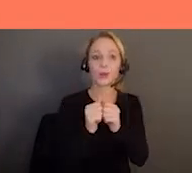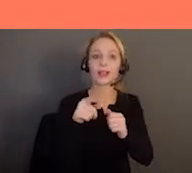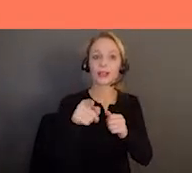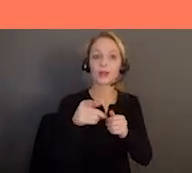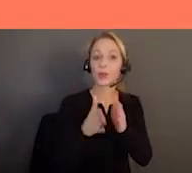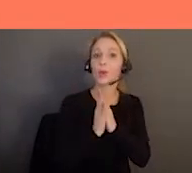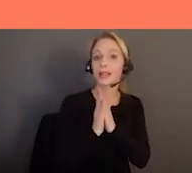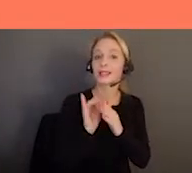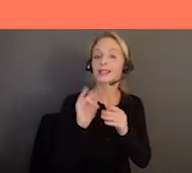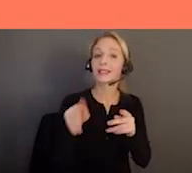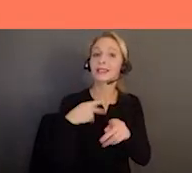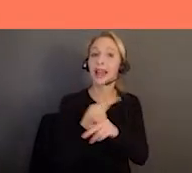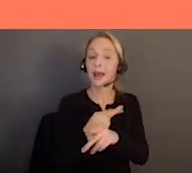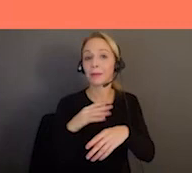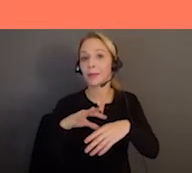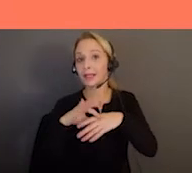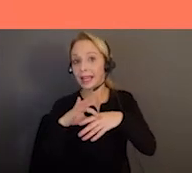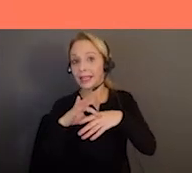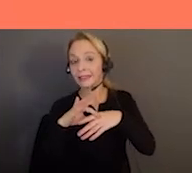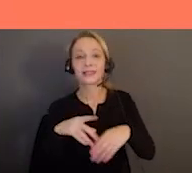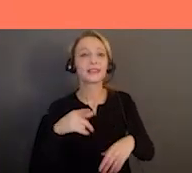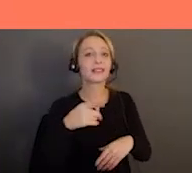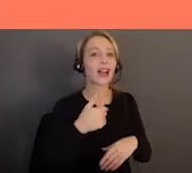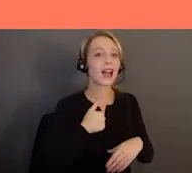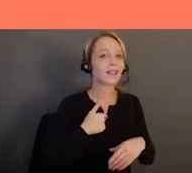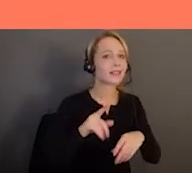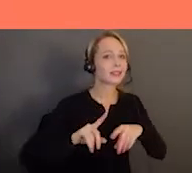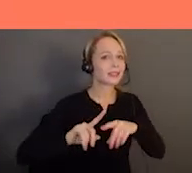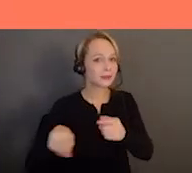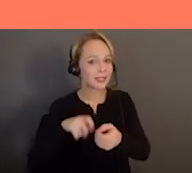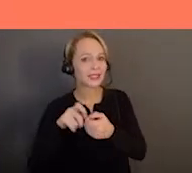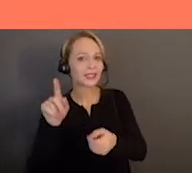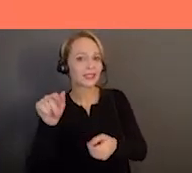EACH OF THESE CONTENT TYPES REQUIRES A SPECIFIC DATA FORMAT.